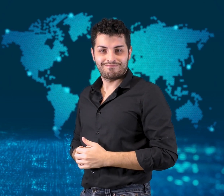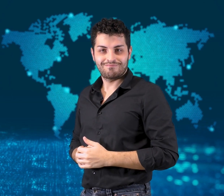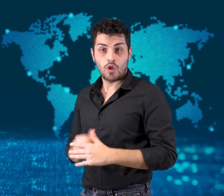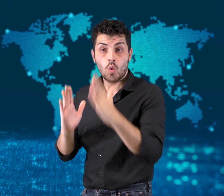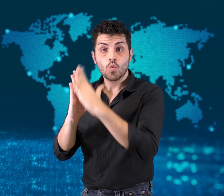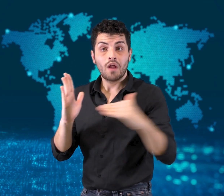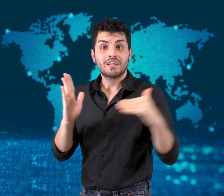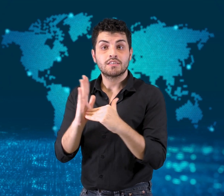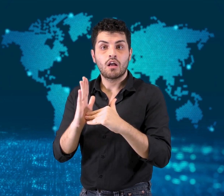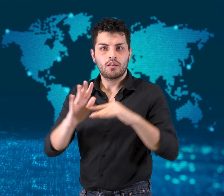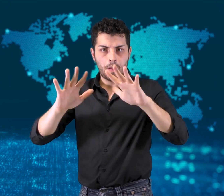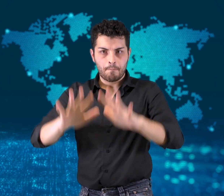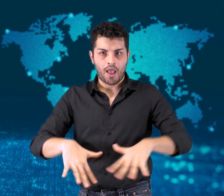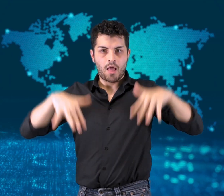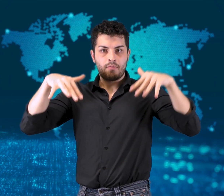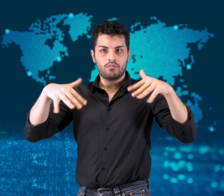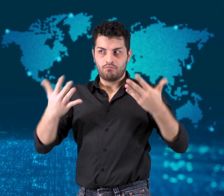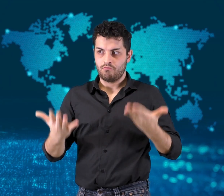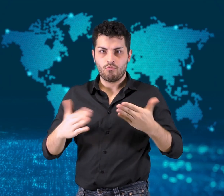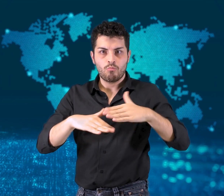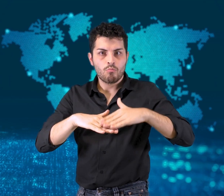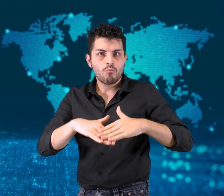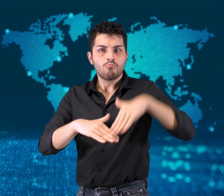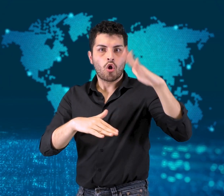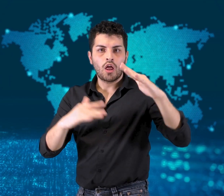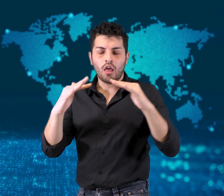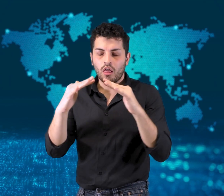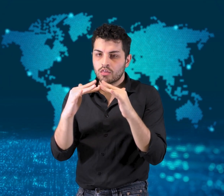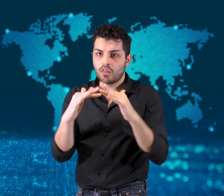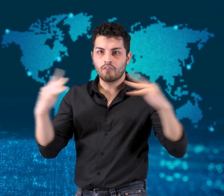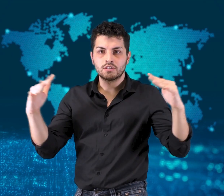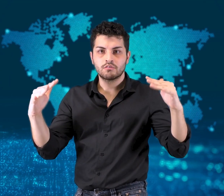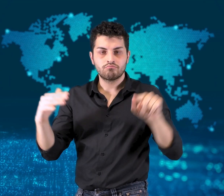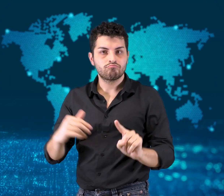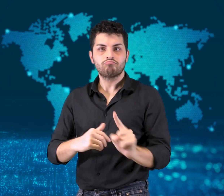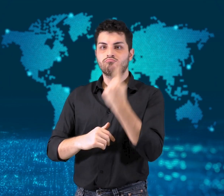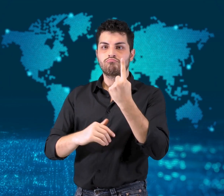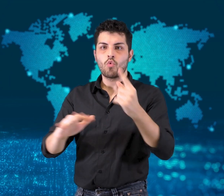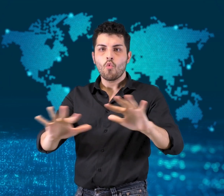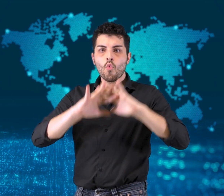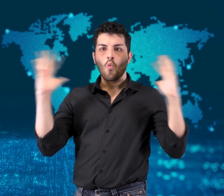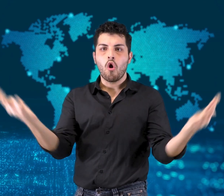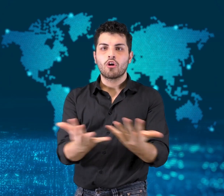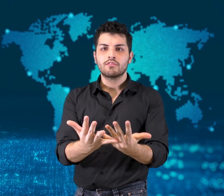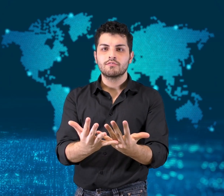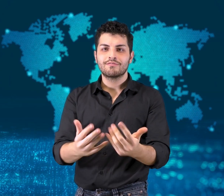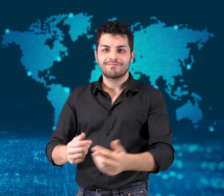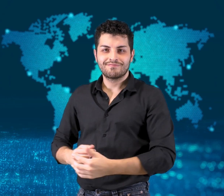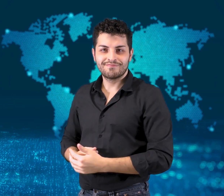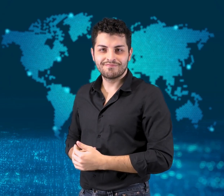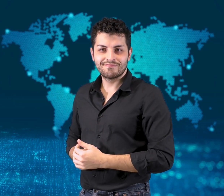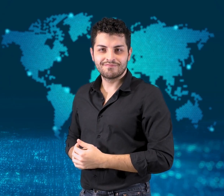World's most diverse Parliament.